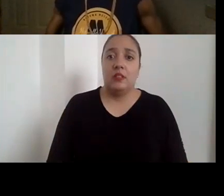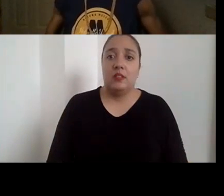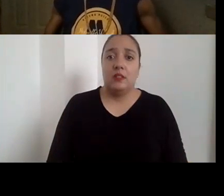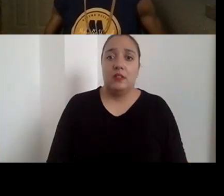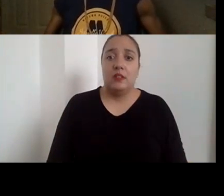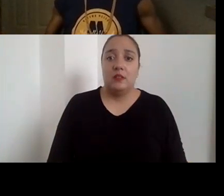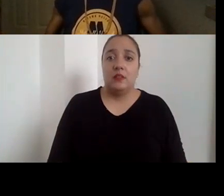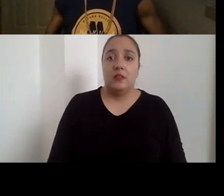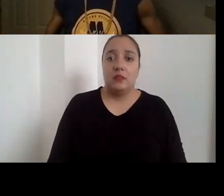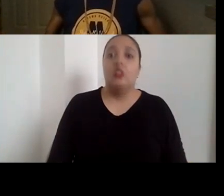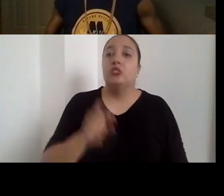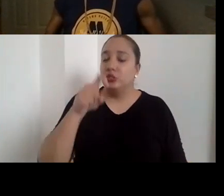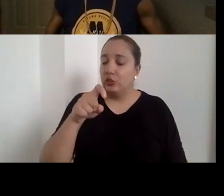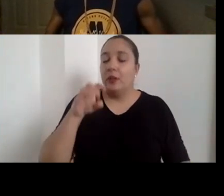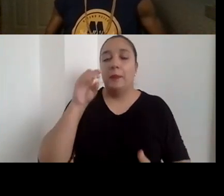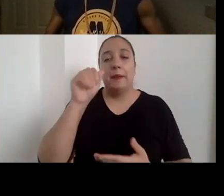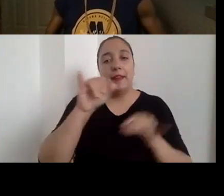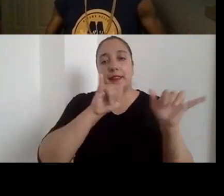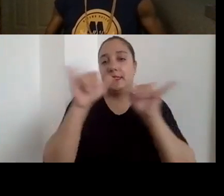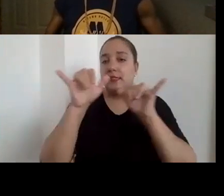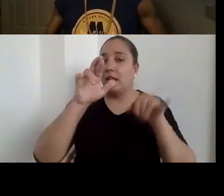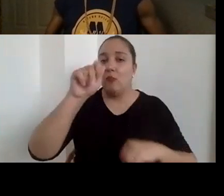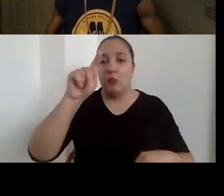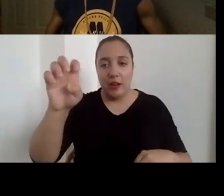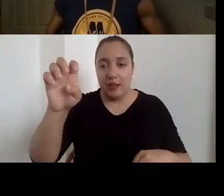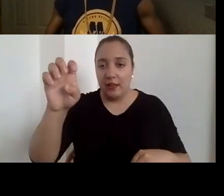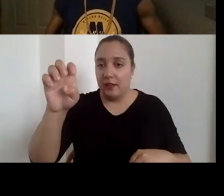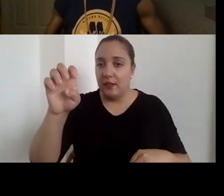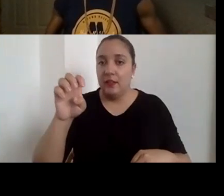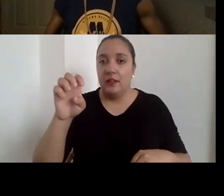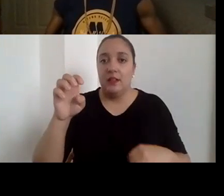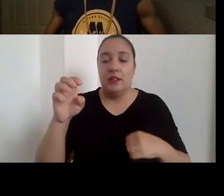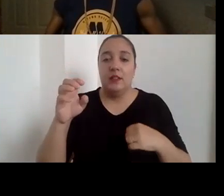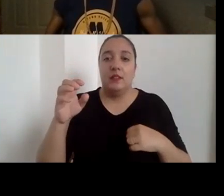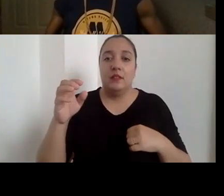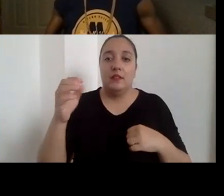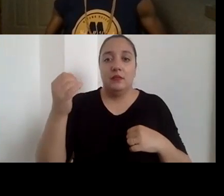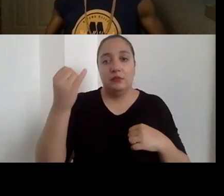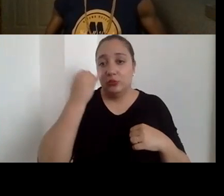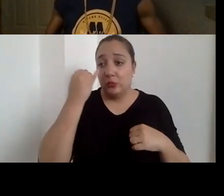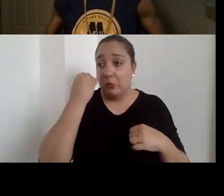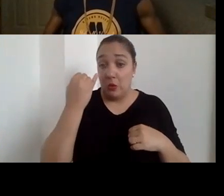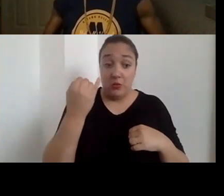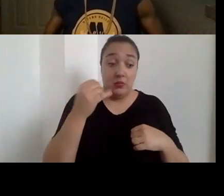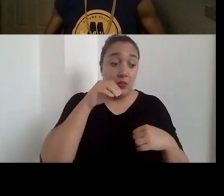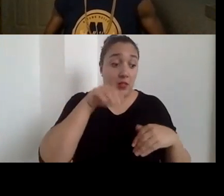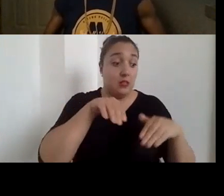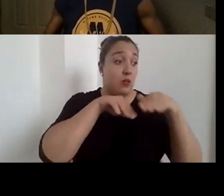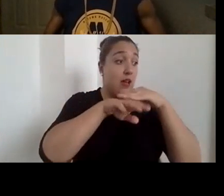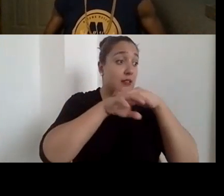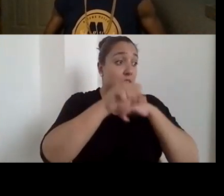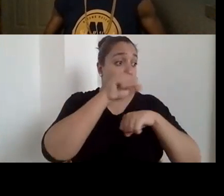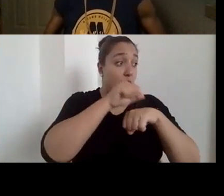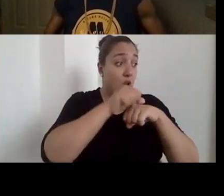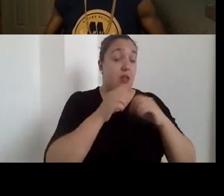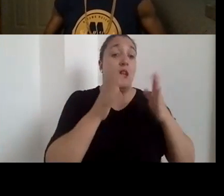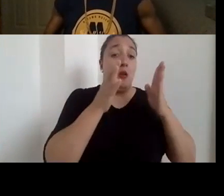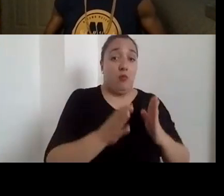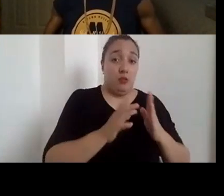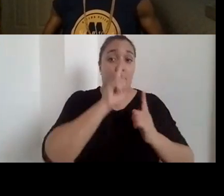rate as they would be if they were doing access work in person,